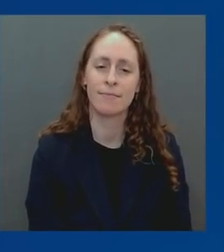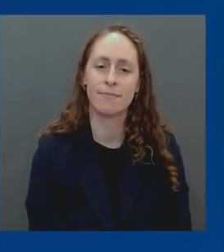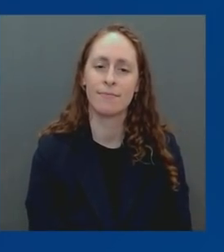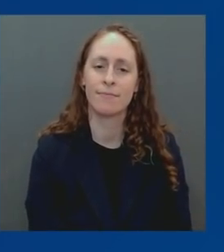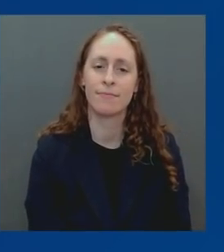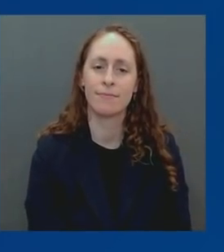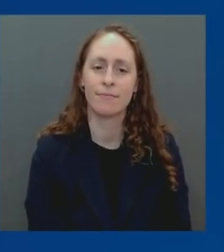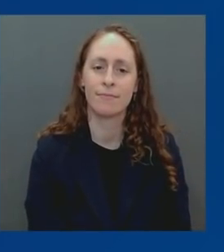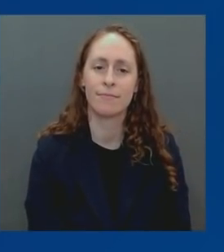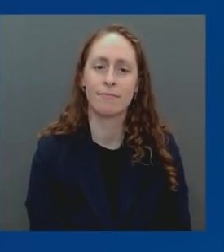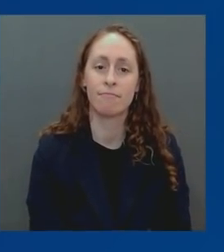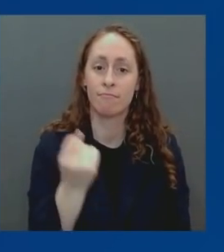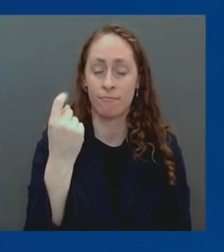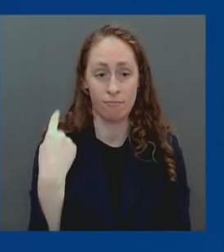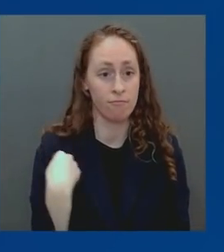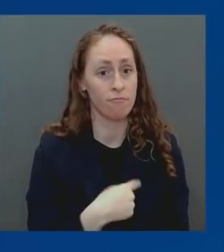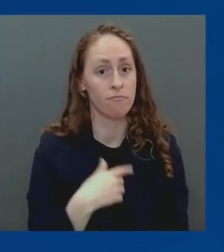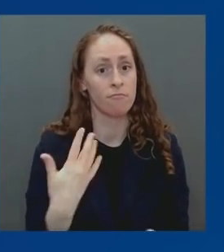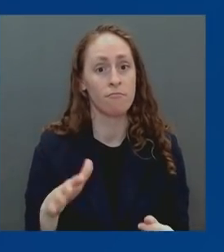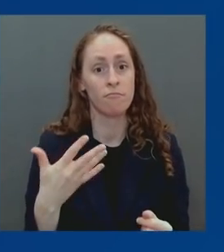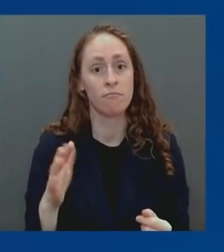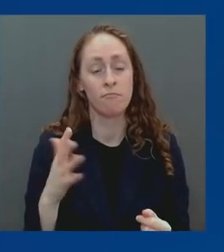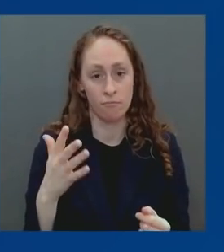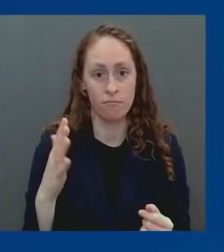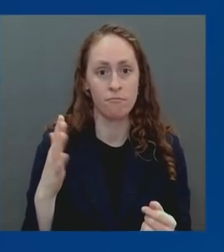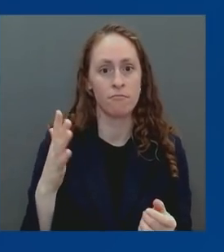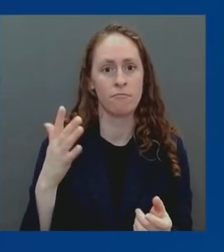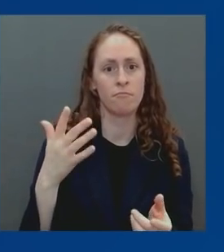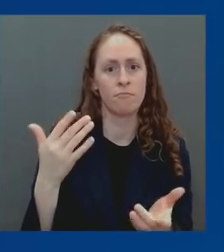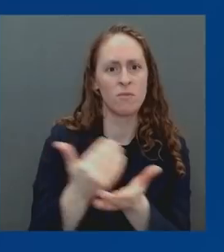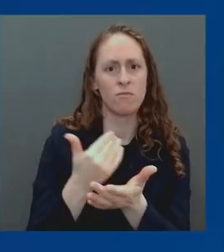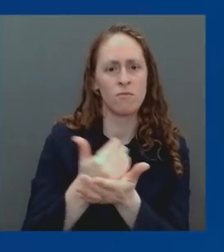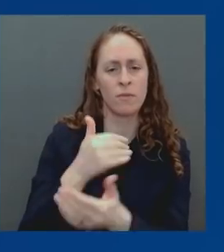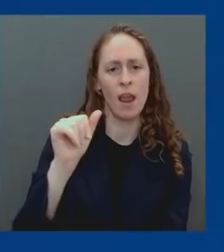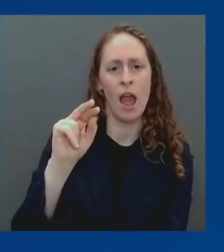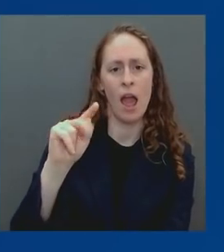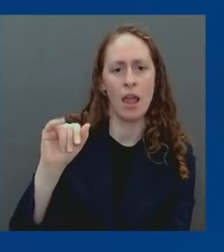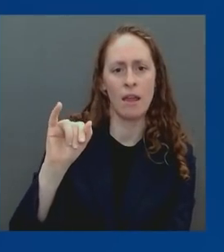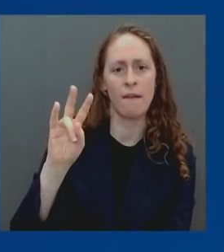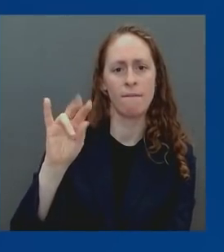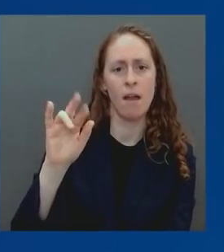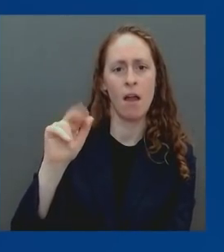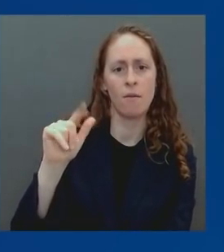that we might apply them to whatever of the families that I mentioned a moment ago.